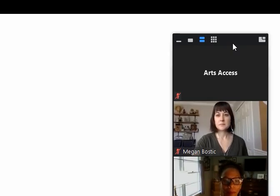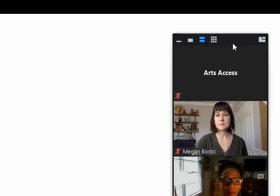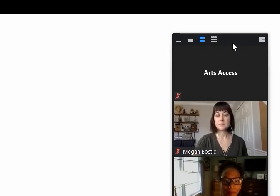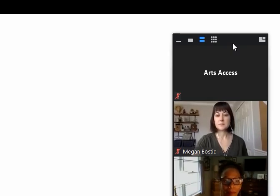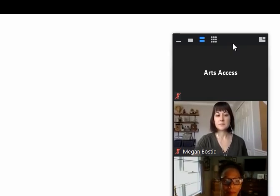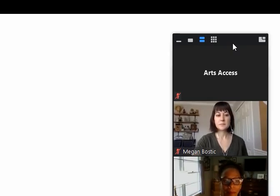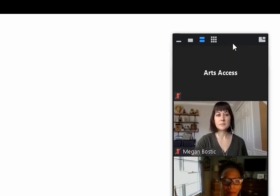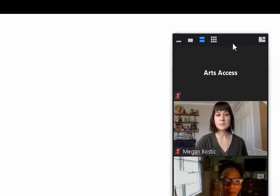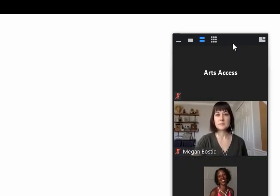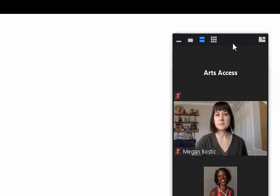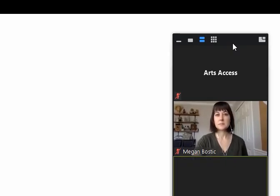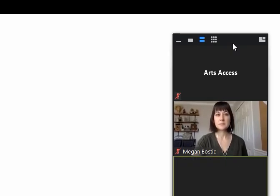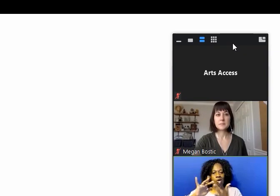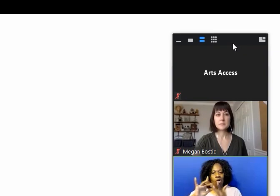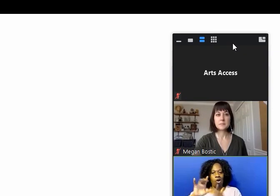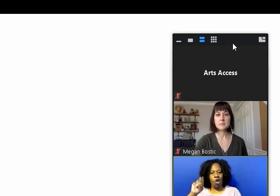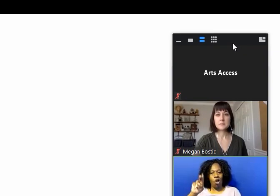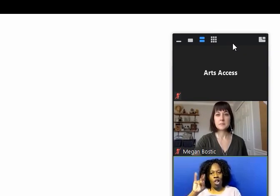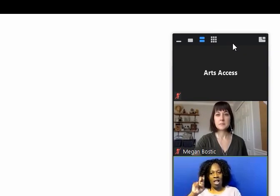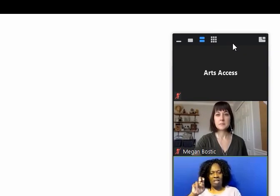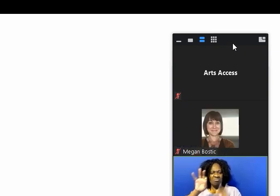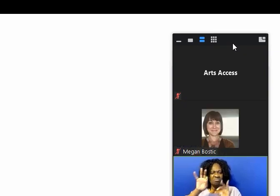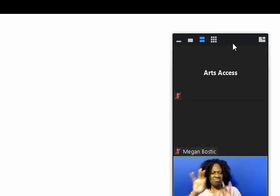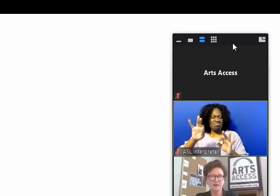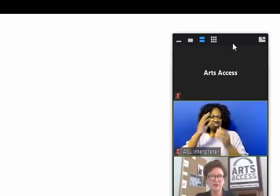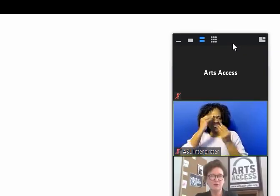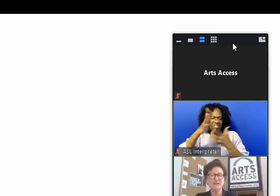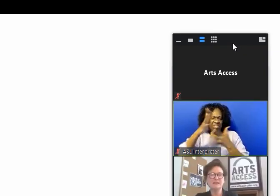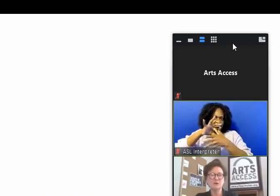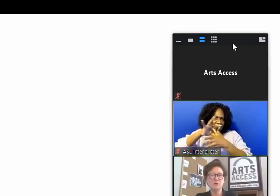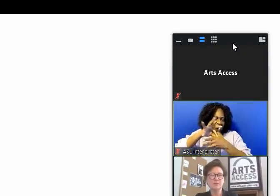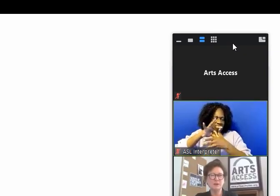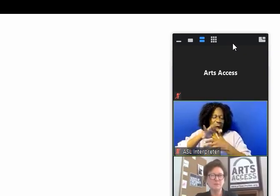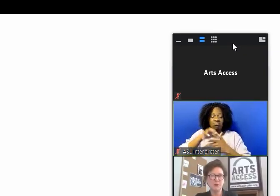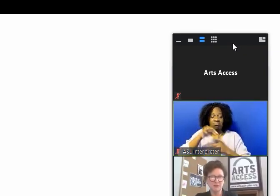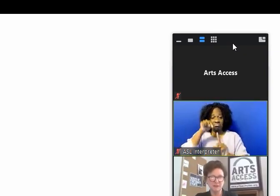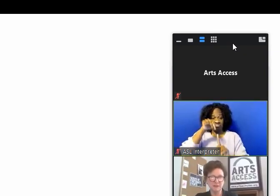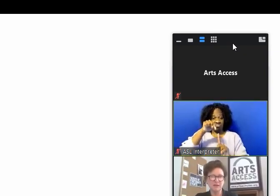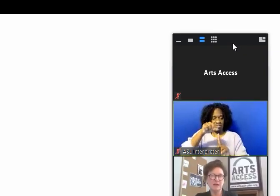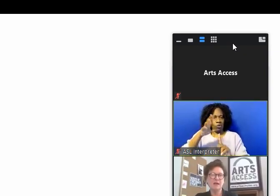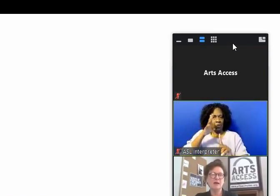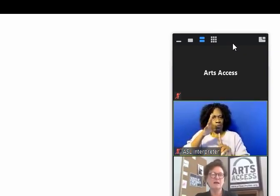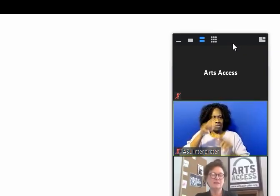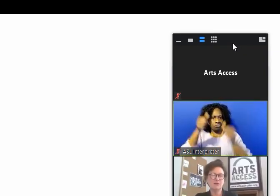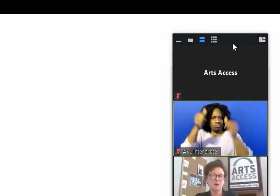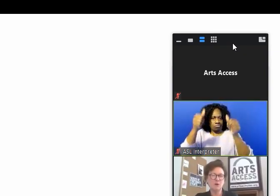We have a lot of terrific content and I will tell you this is going to be posted so you